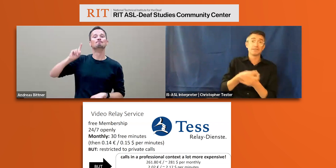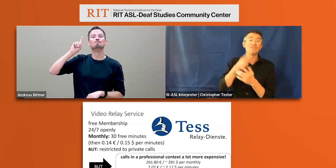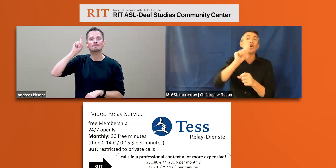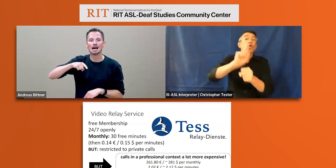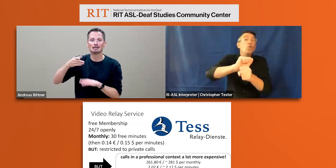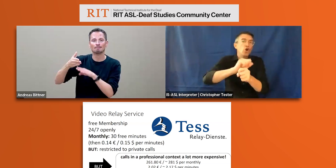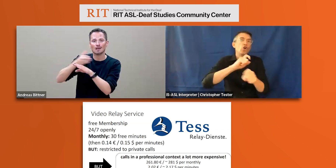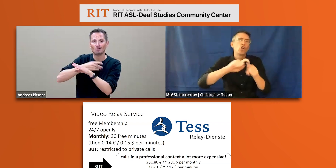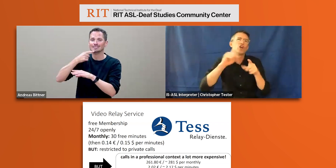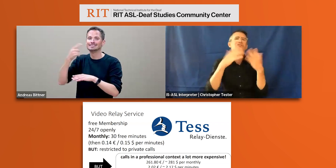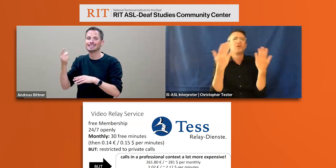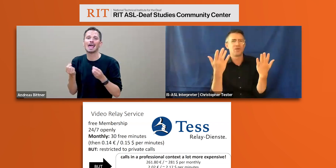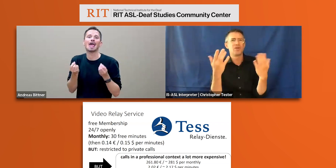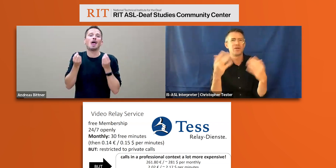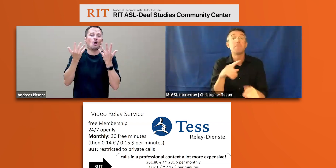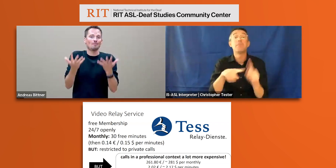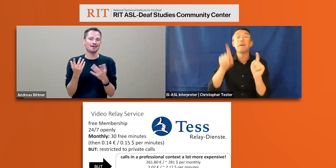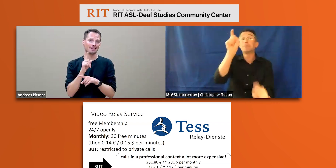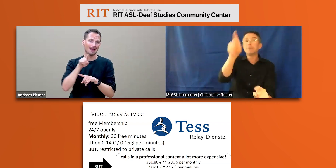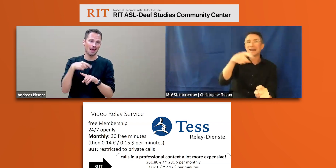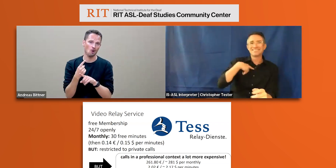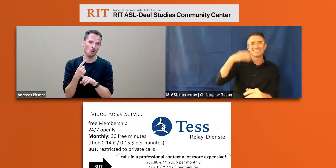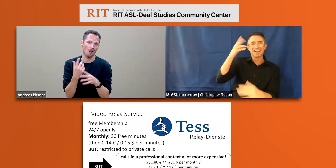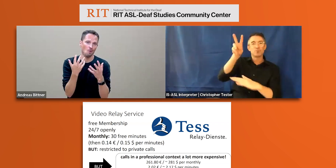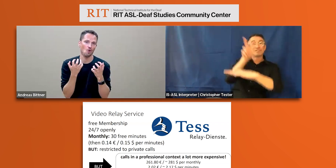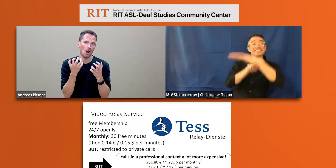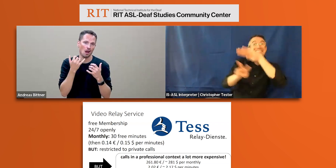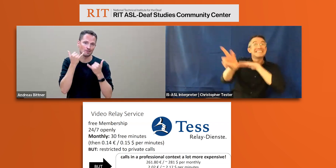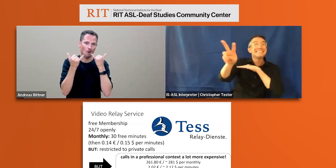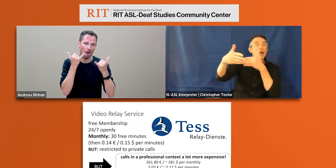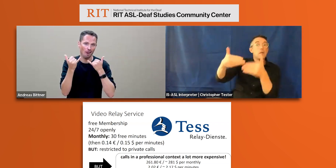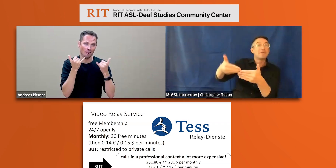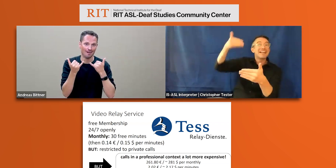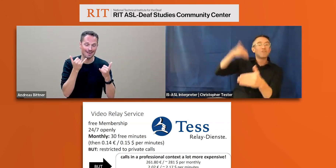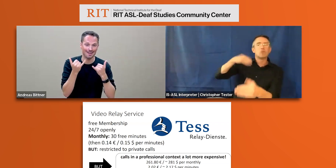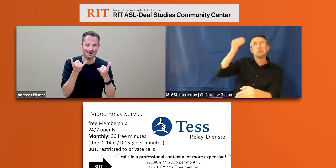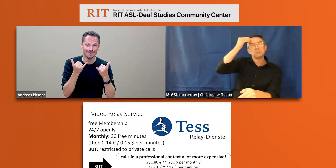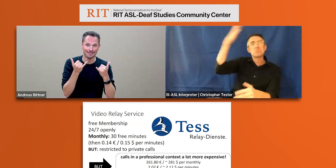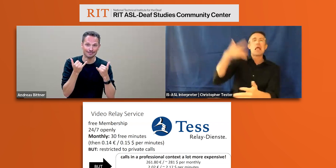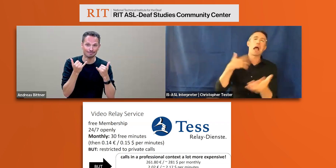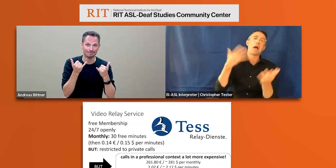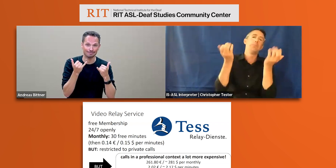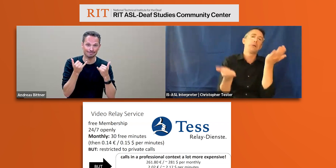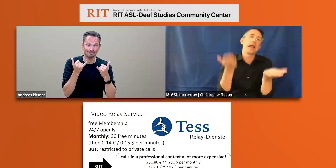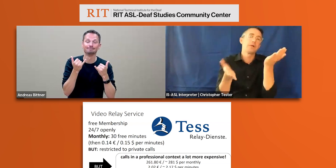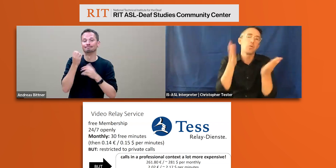and you can be paid back if it's for work.